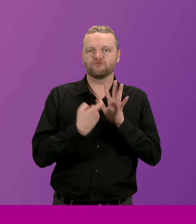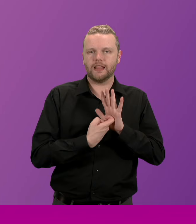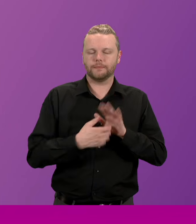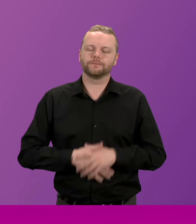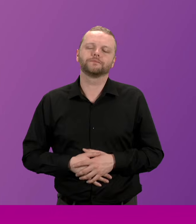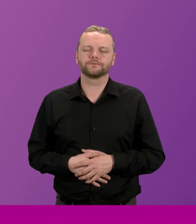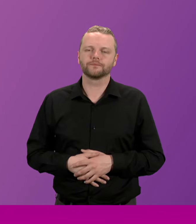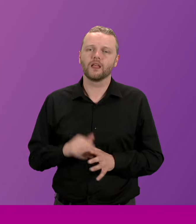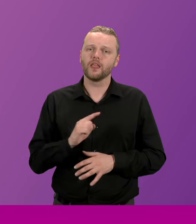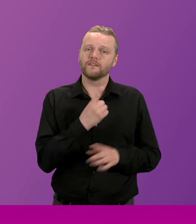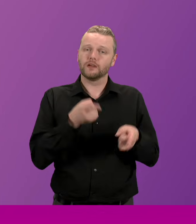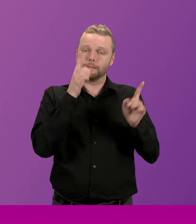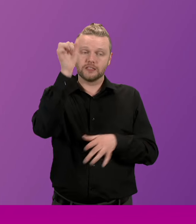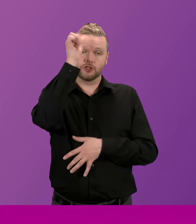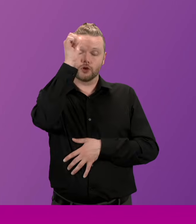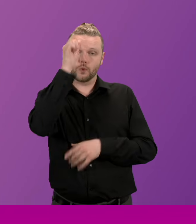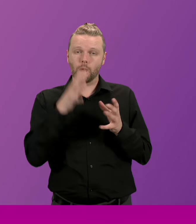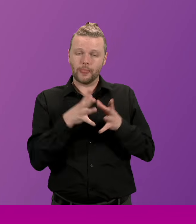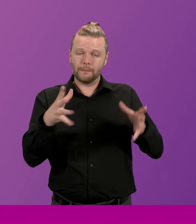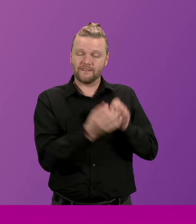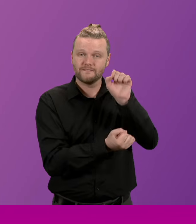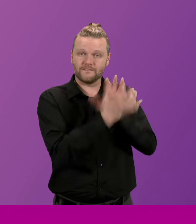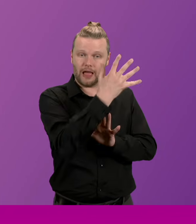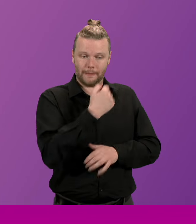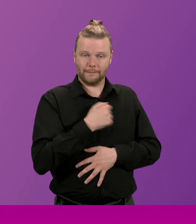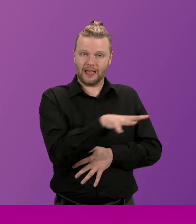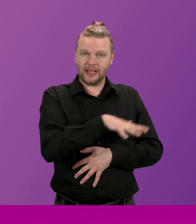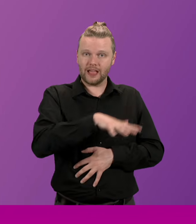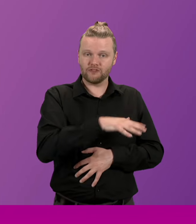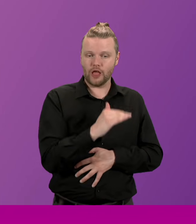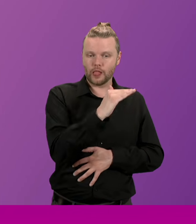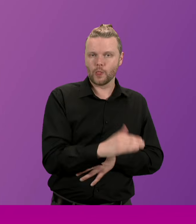The First Minister will be aware of the huge fire at Lower Melville Wood